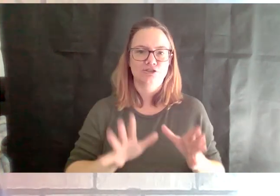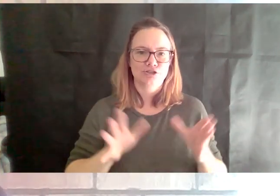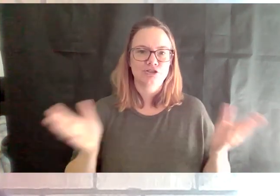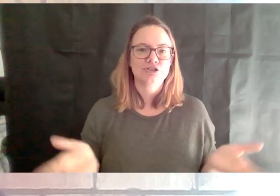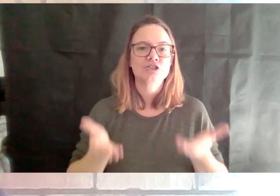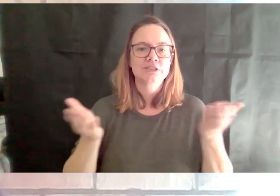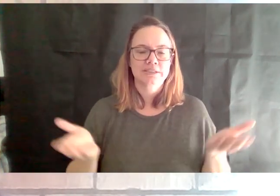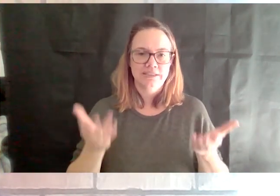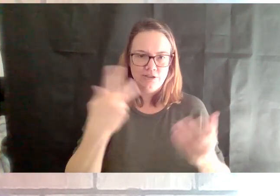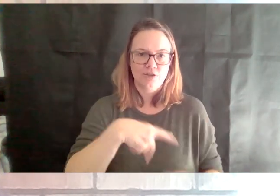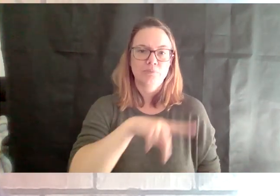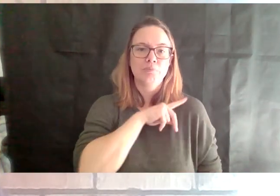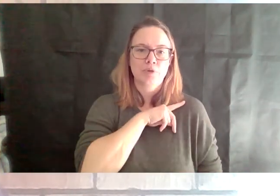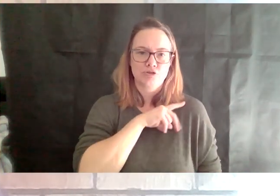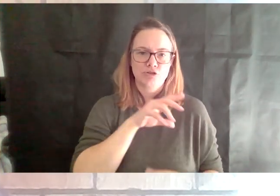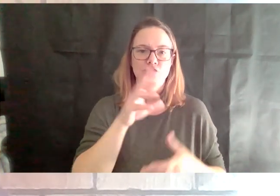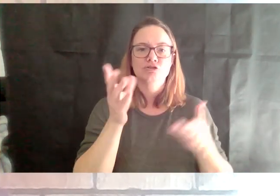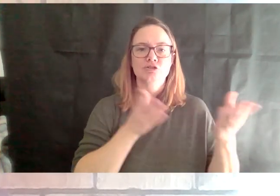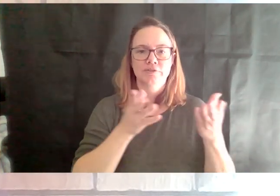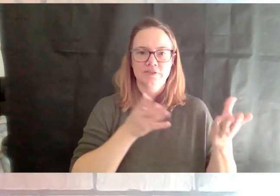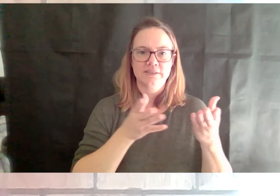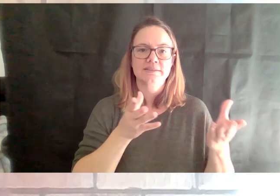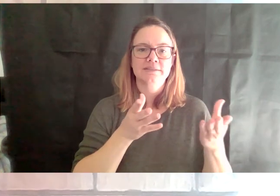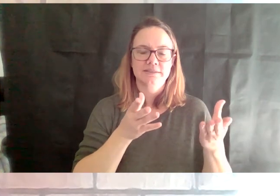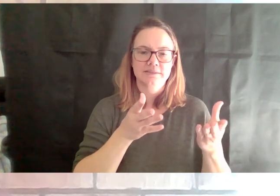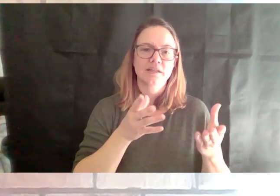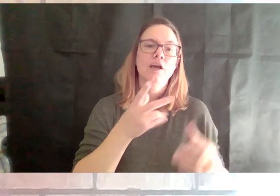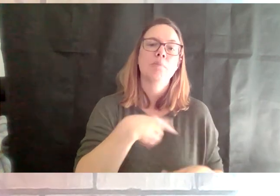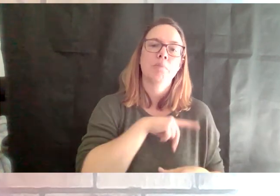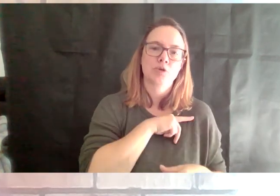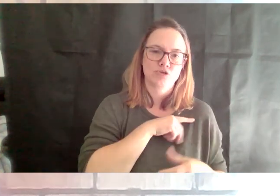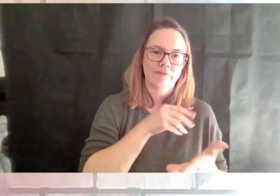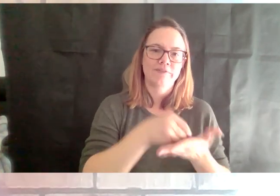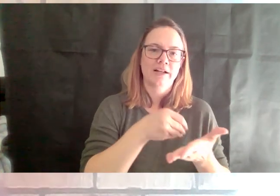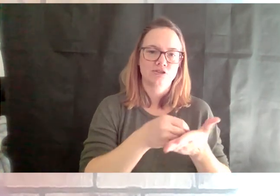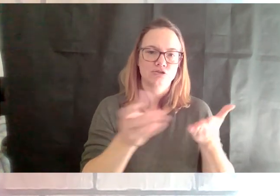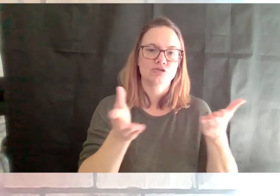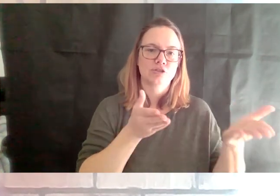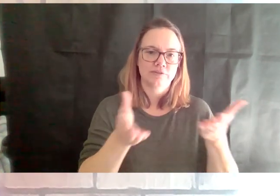at the personal financial services.